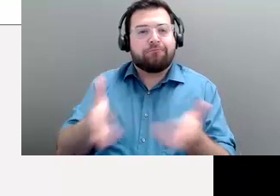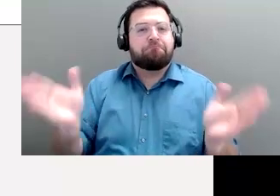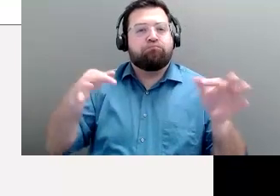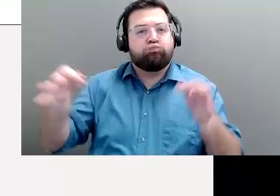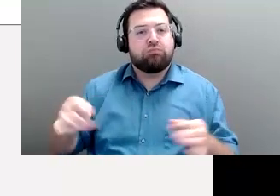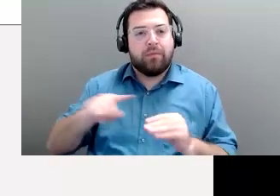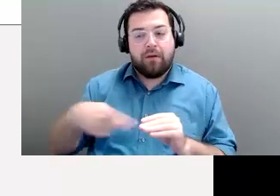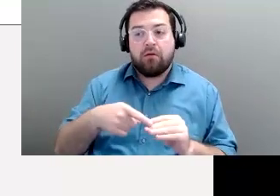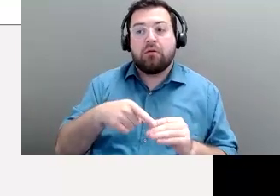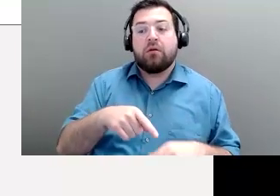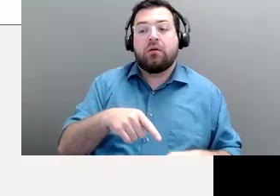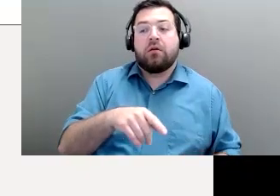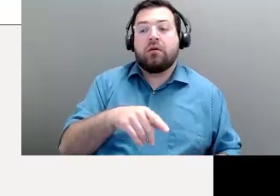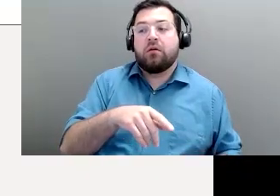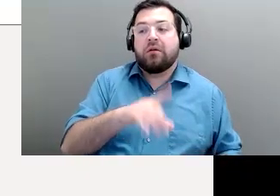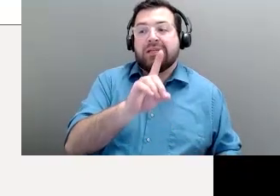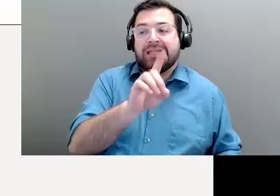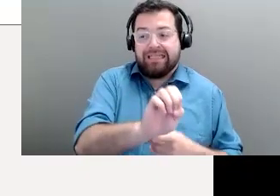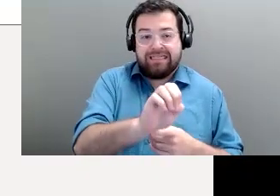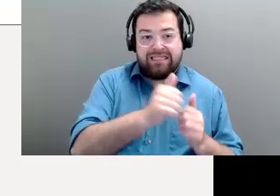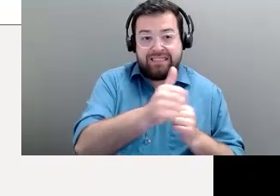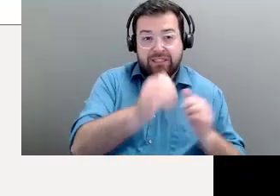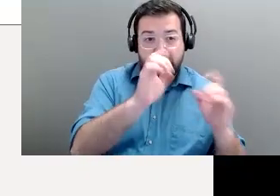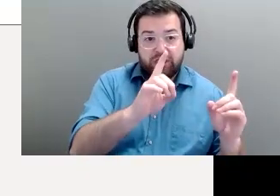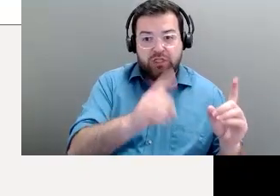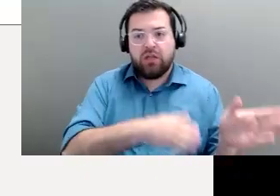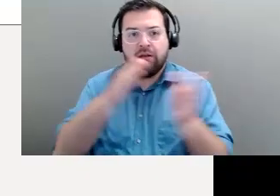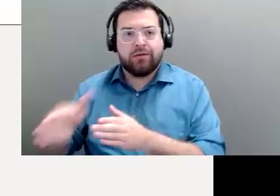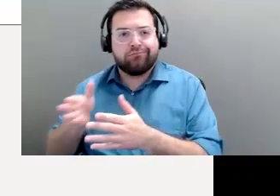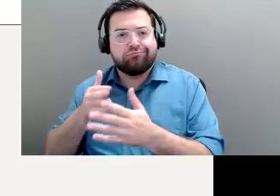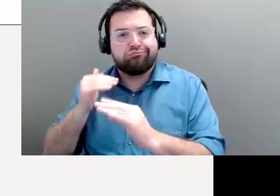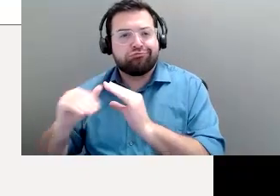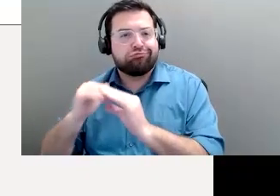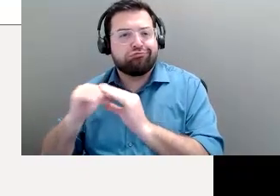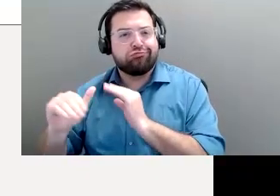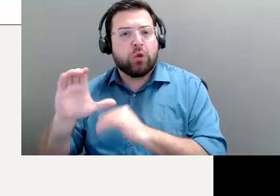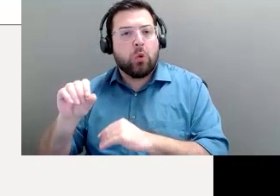But the big difference between DE and correspondence courses is the presence of RSI.